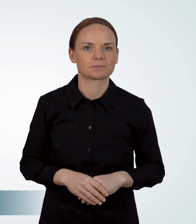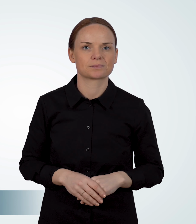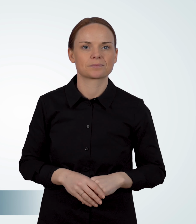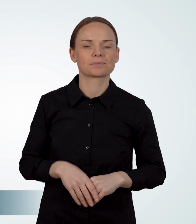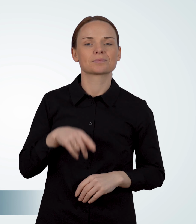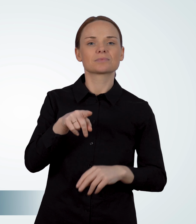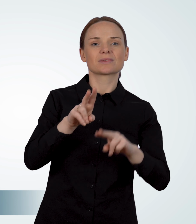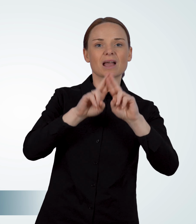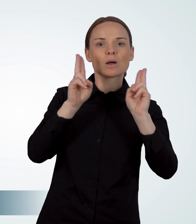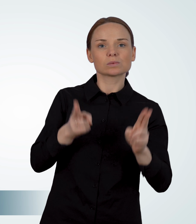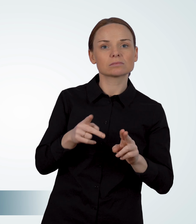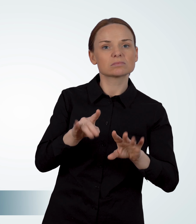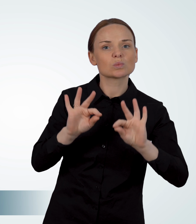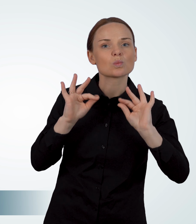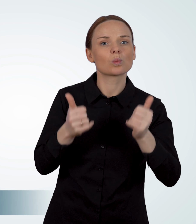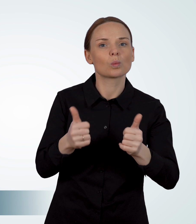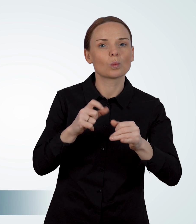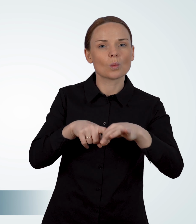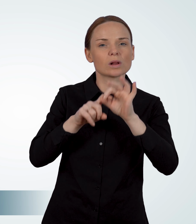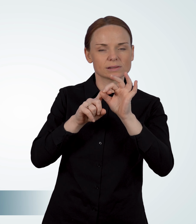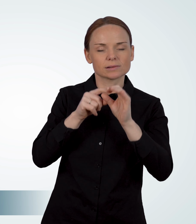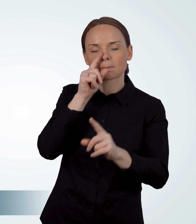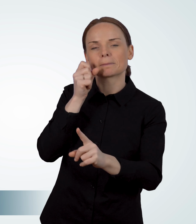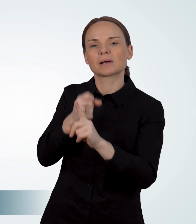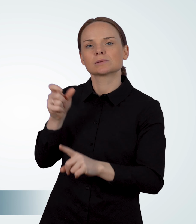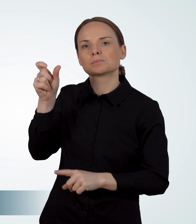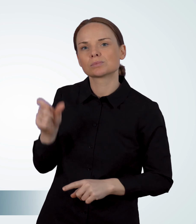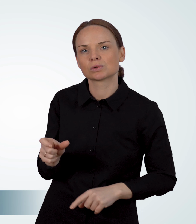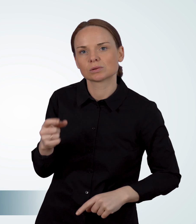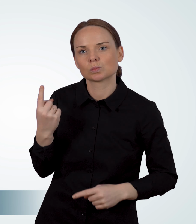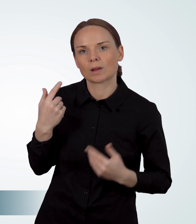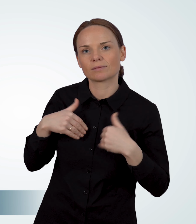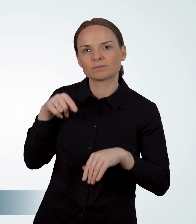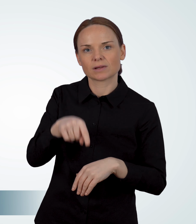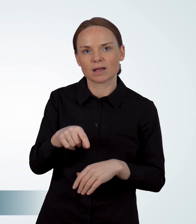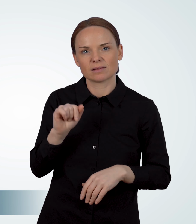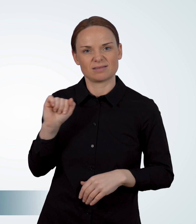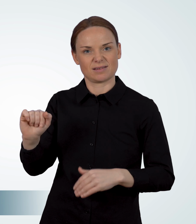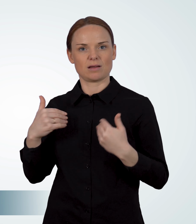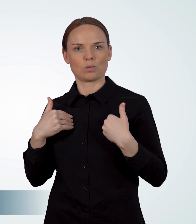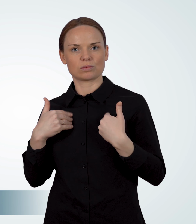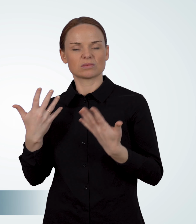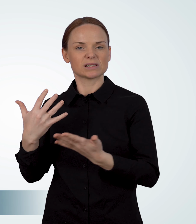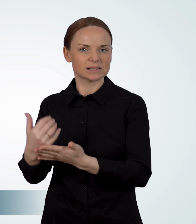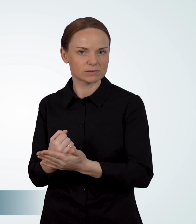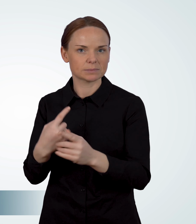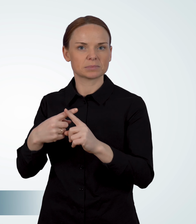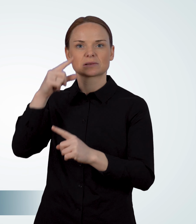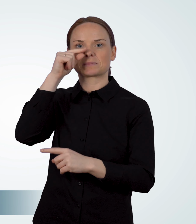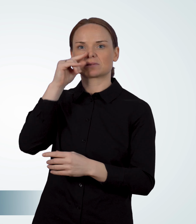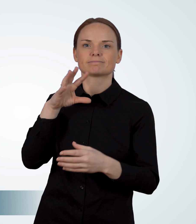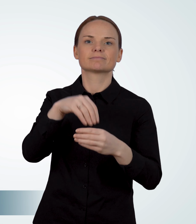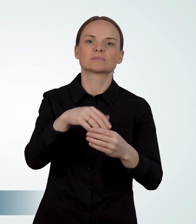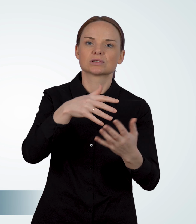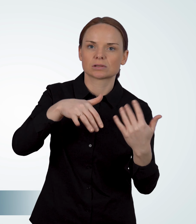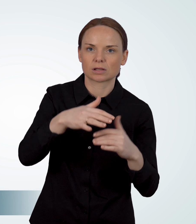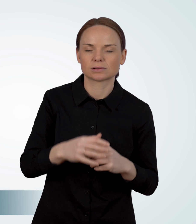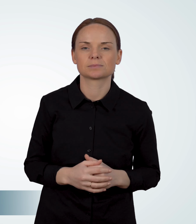Poor quality housing negatively affects tenant’s health, safety and ability to take part in society.